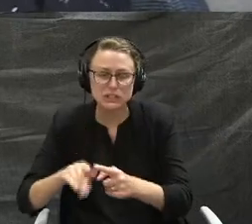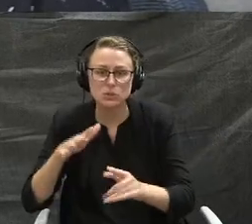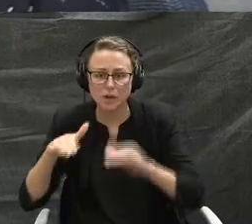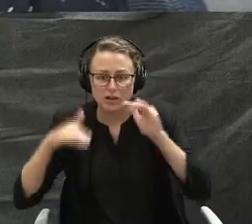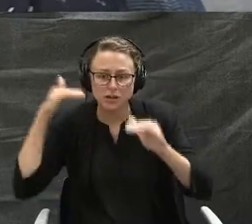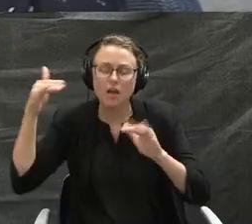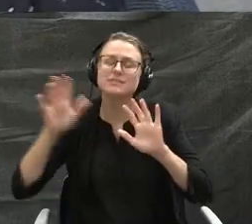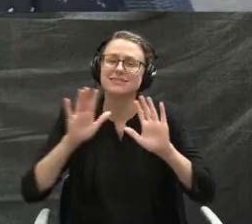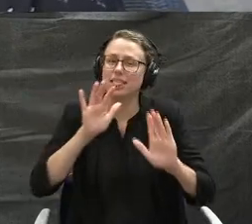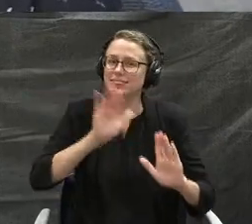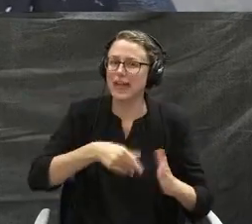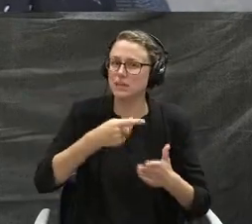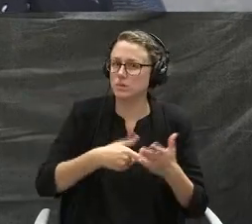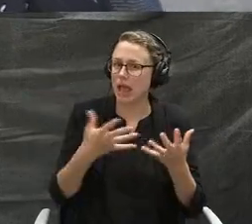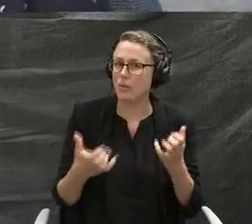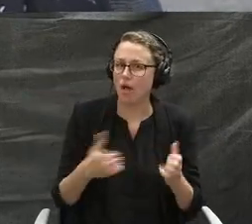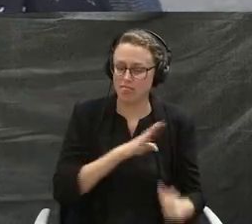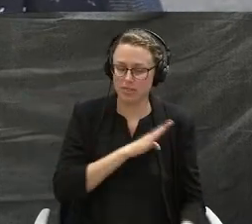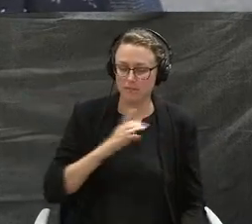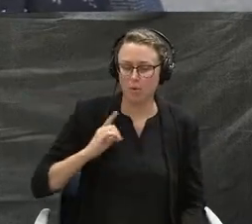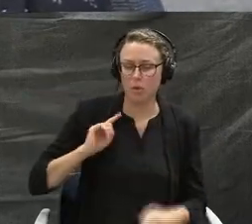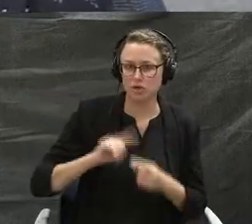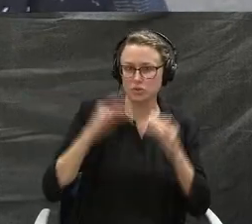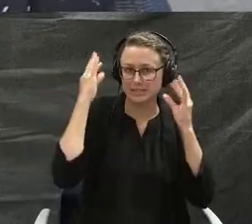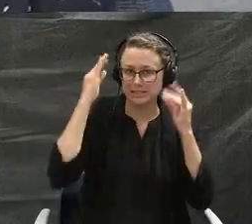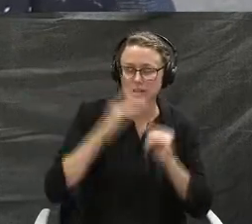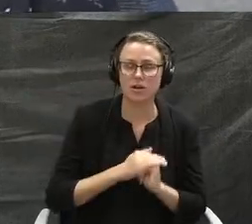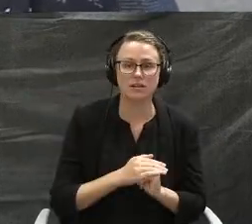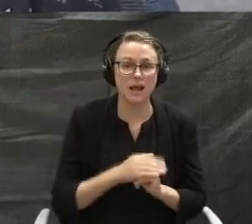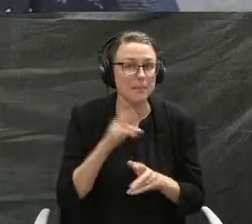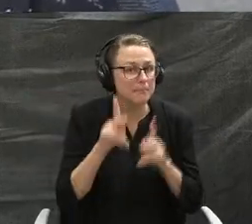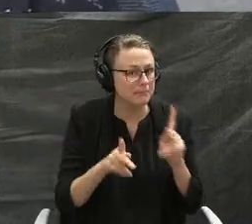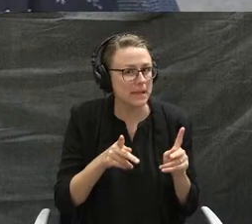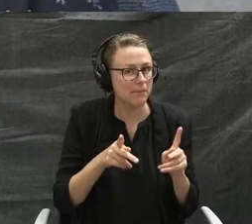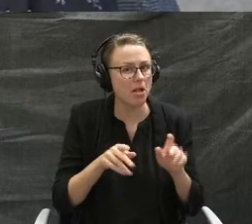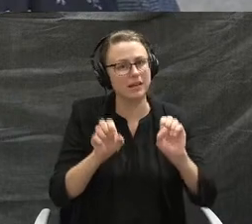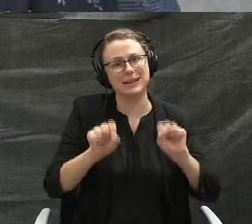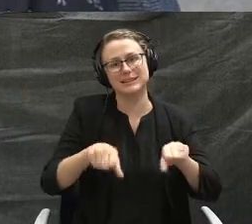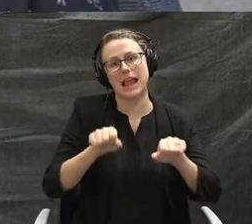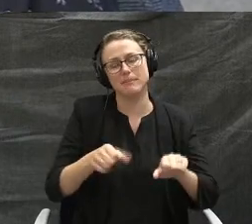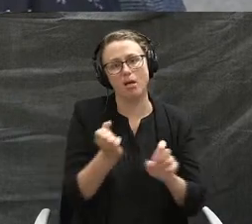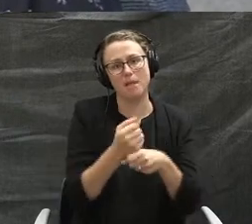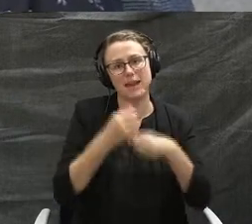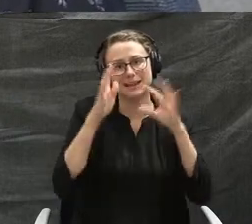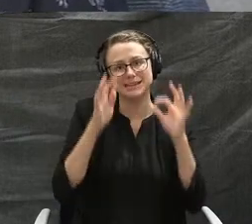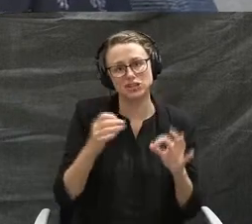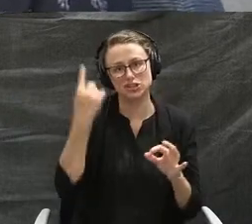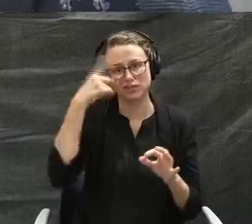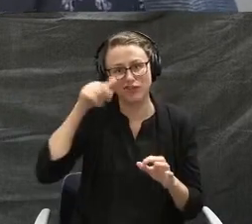Consider people are capable of making decisions for themselves. I understand the risk from Covid as well as can be understood at